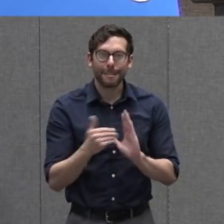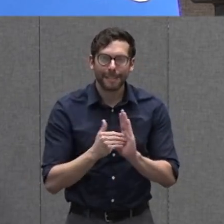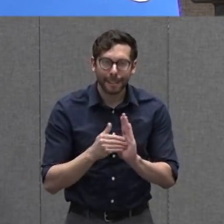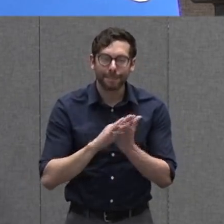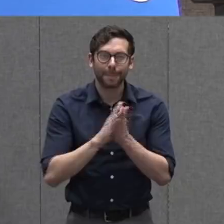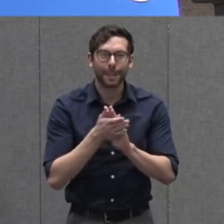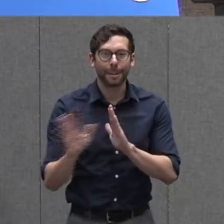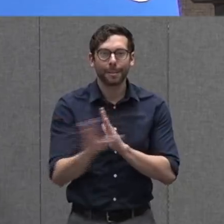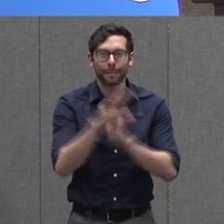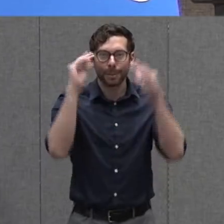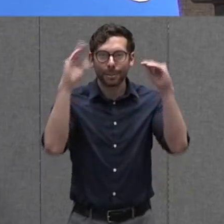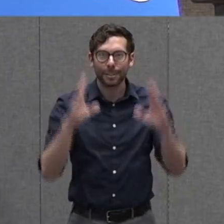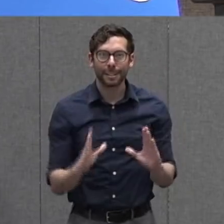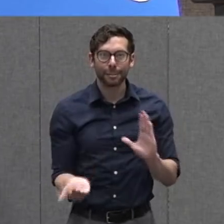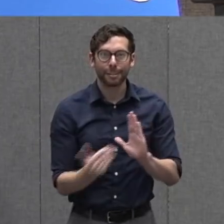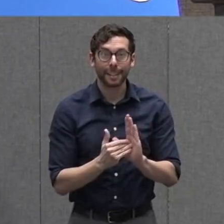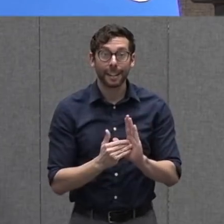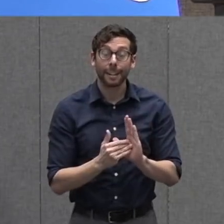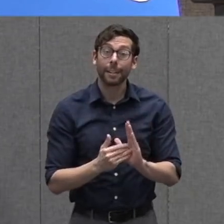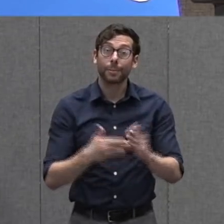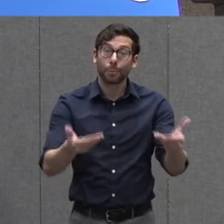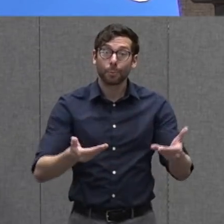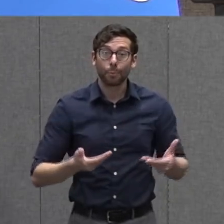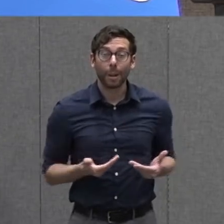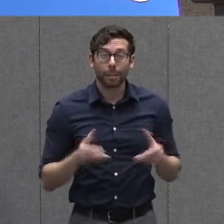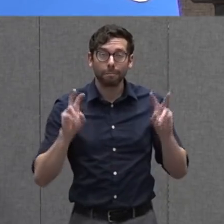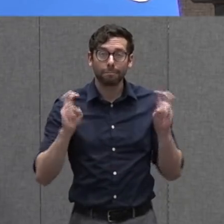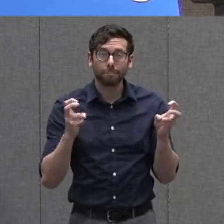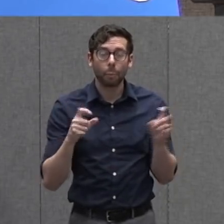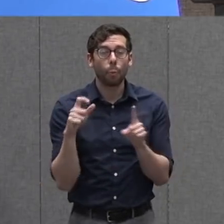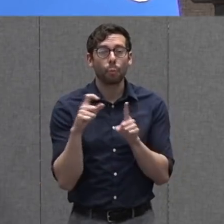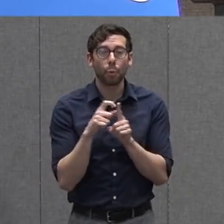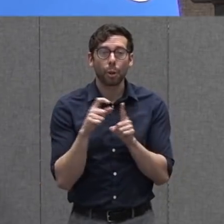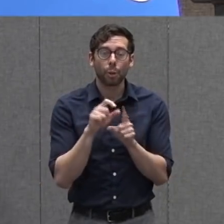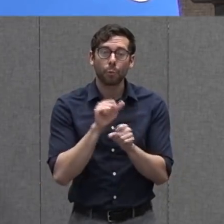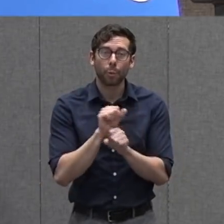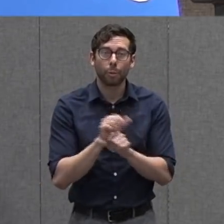Welcome to Word Work with Miss Kathy! So, previously we've been working